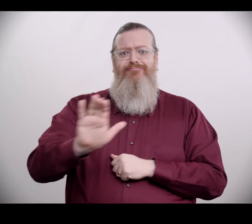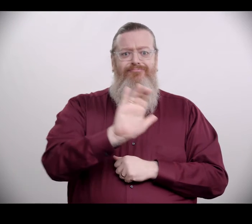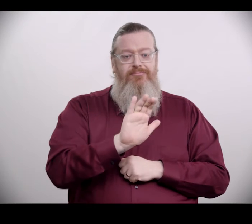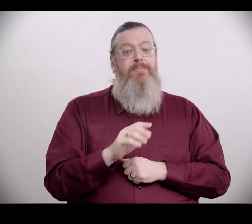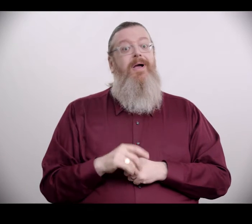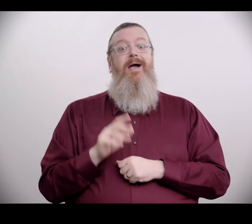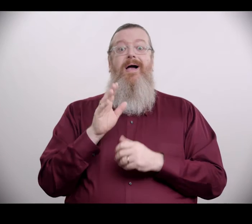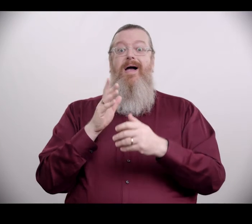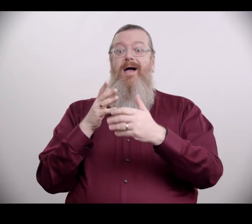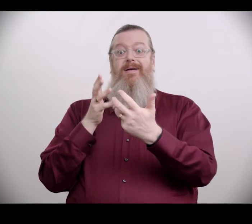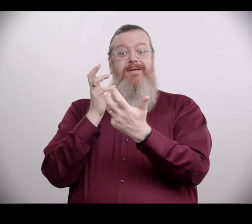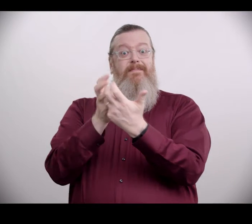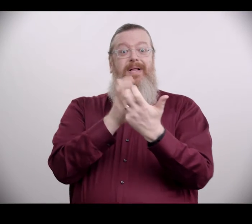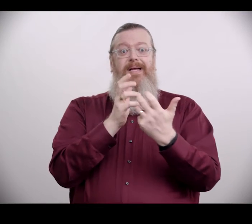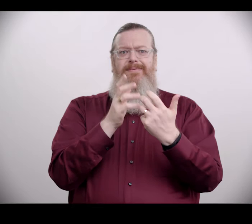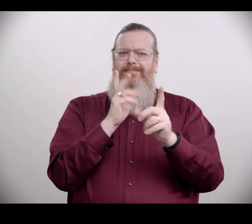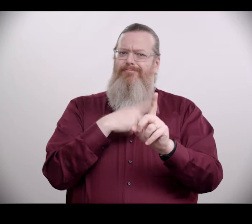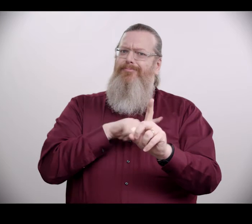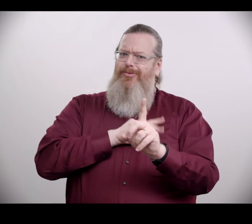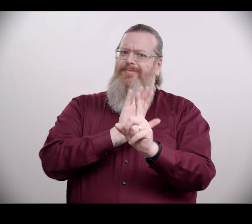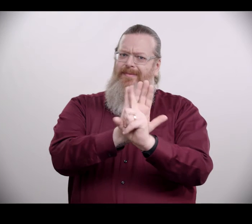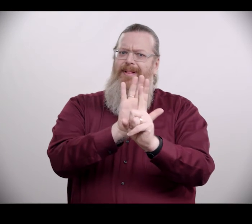Therefore accommodations are very personal.